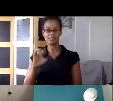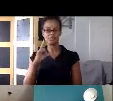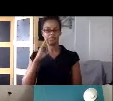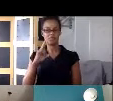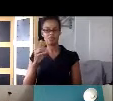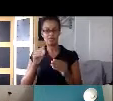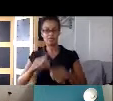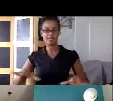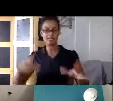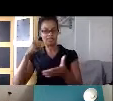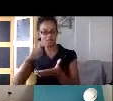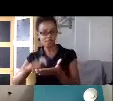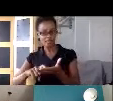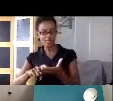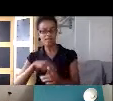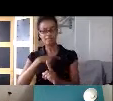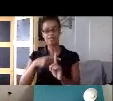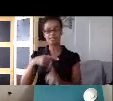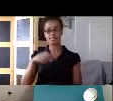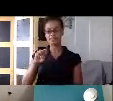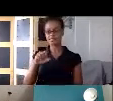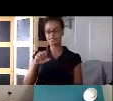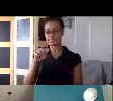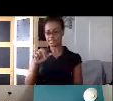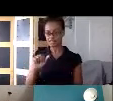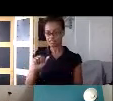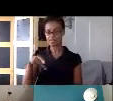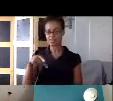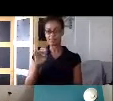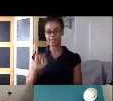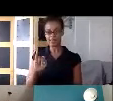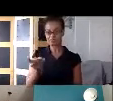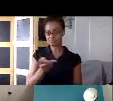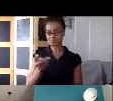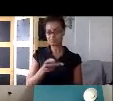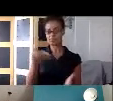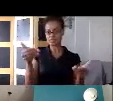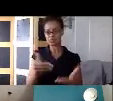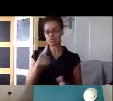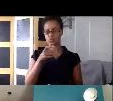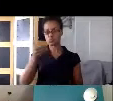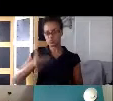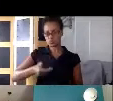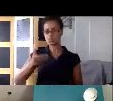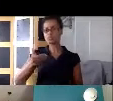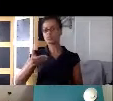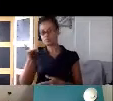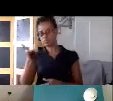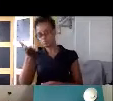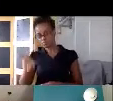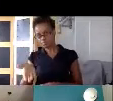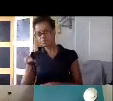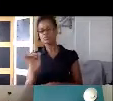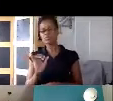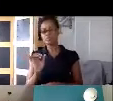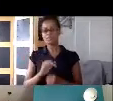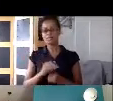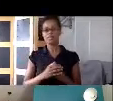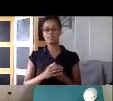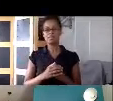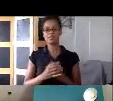for introducing us as well. And I do want to just give an acknowledgement for ourselves